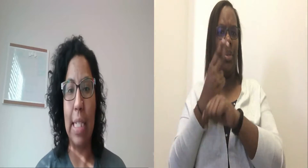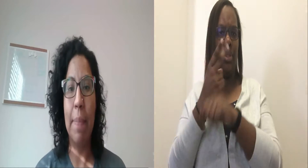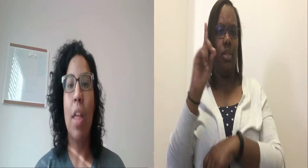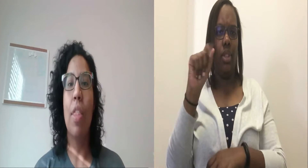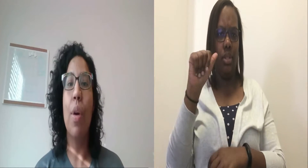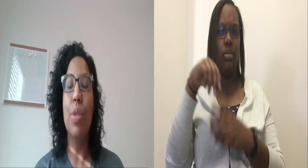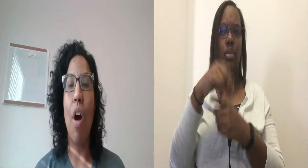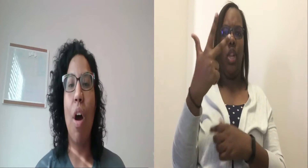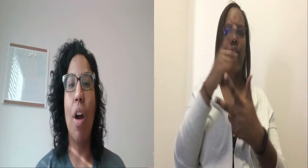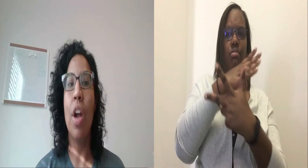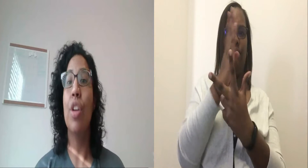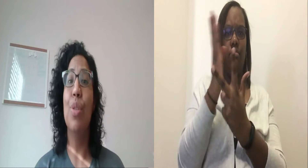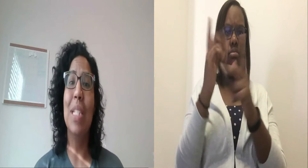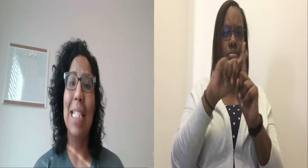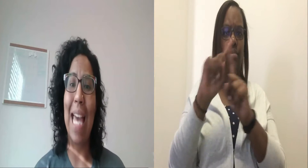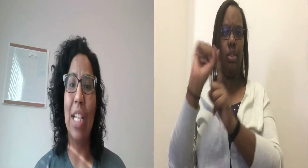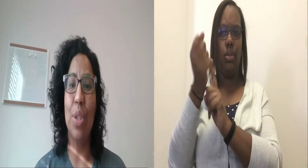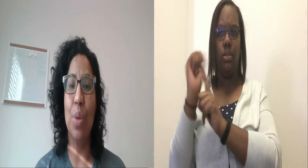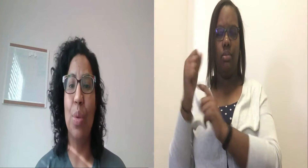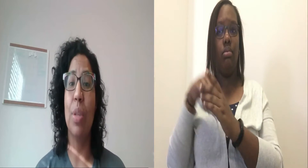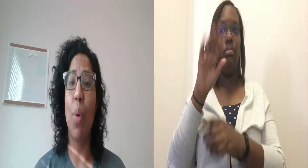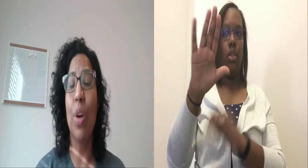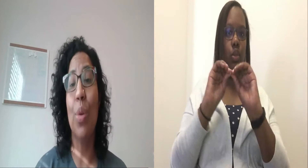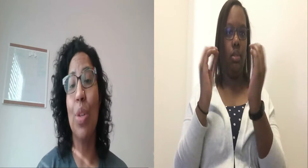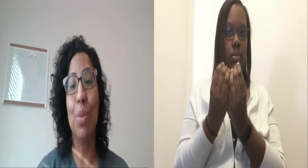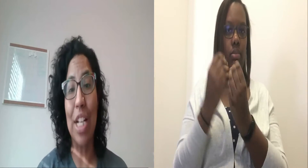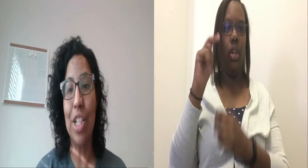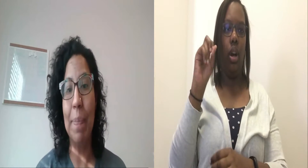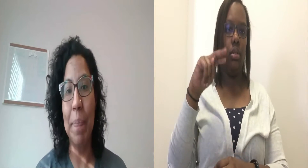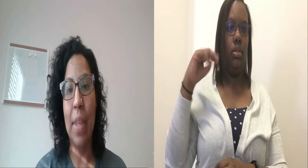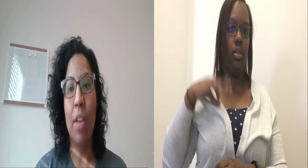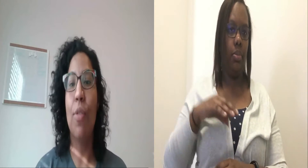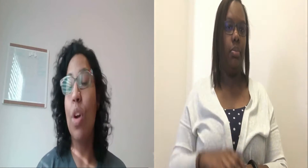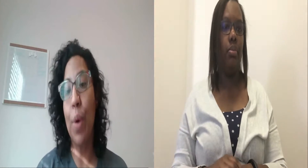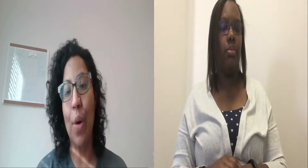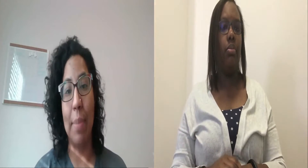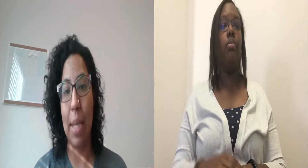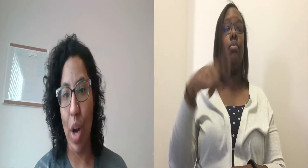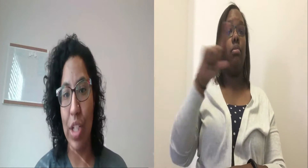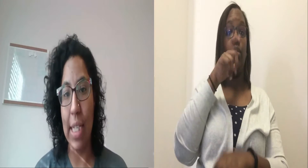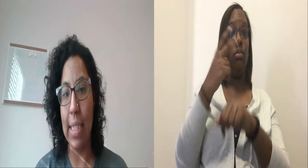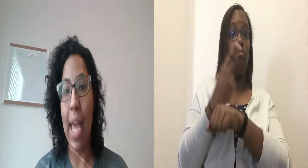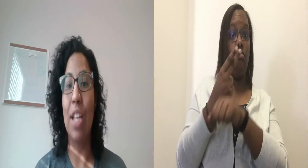those are using data to support your direction for your programs and projects